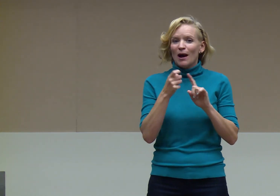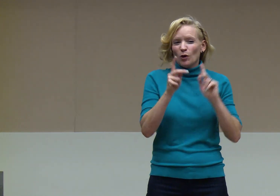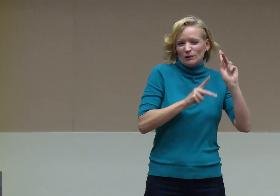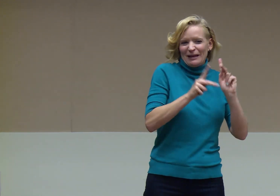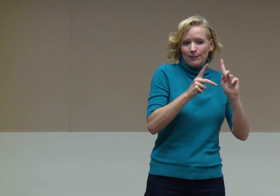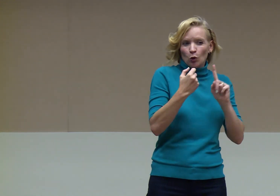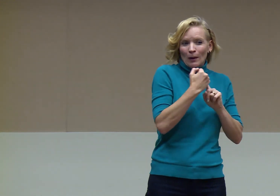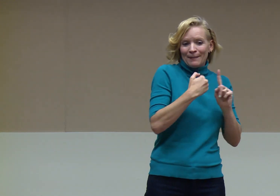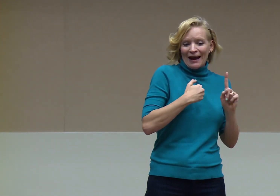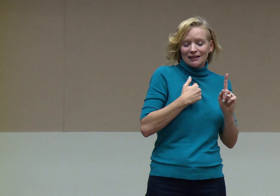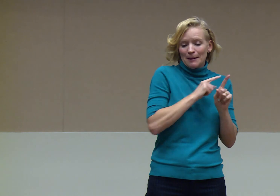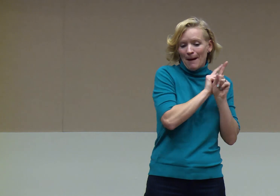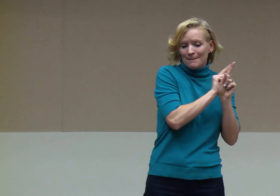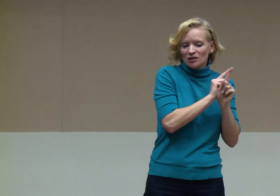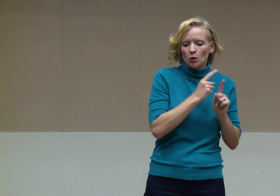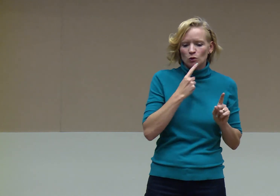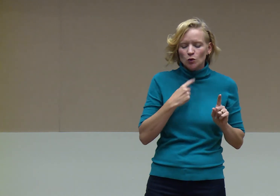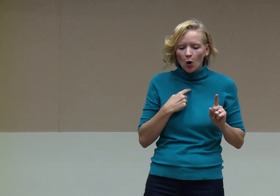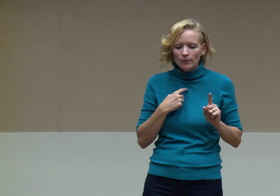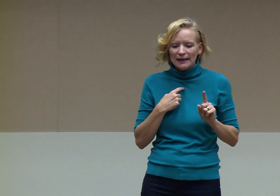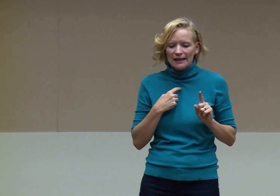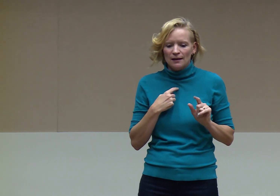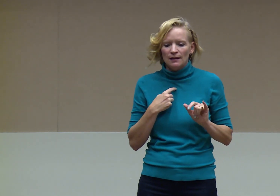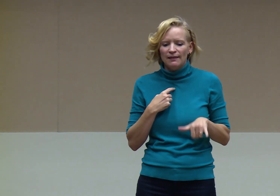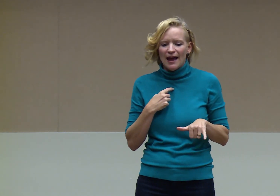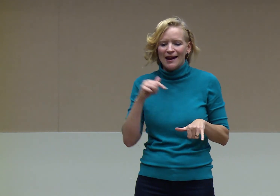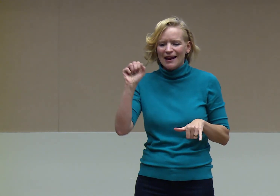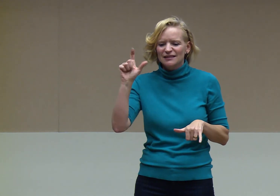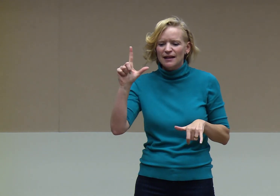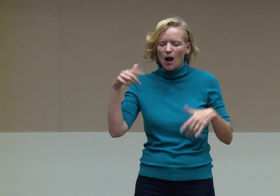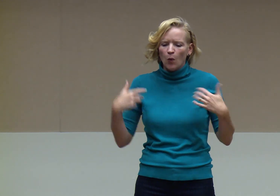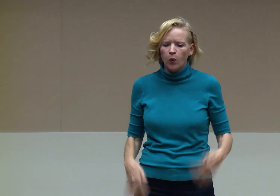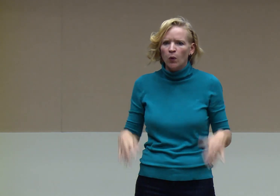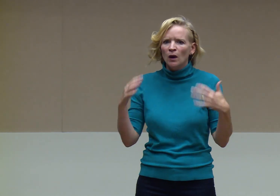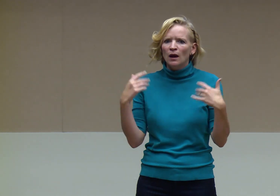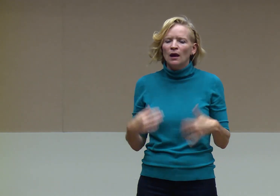similarly as language.